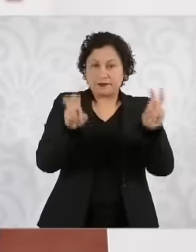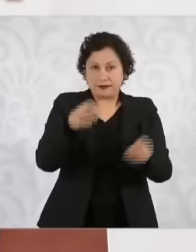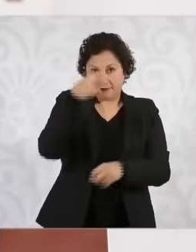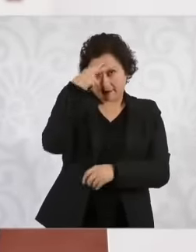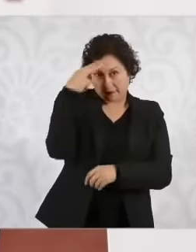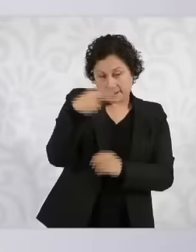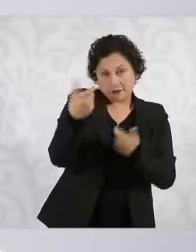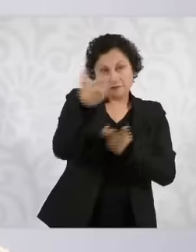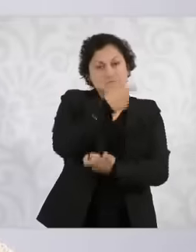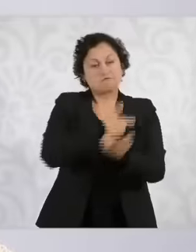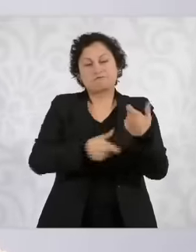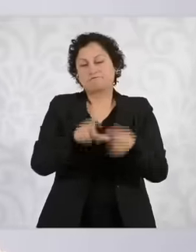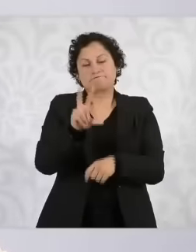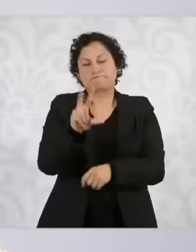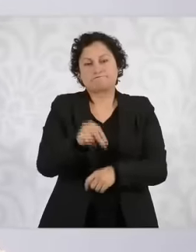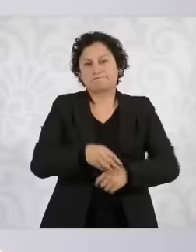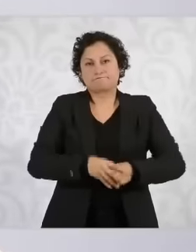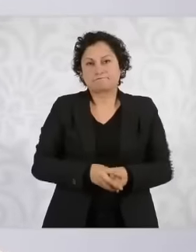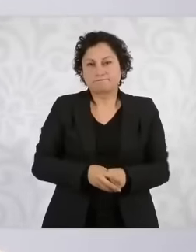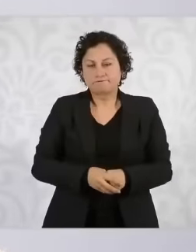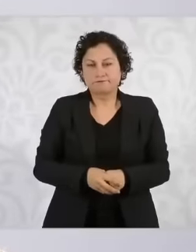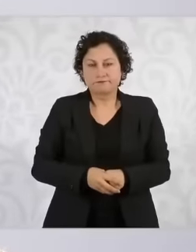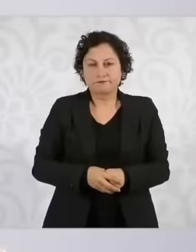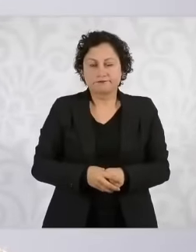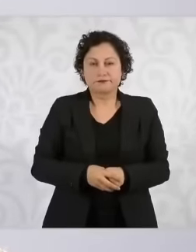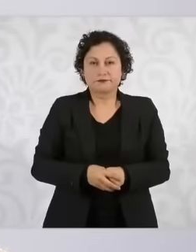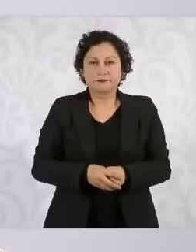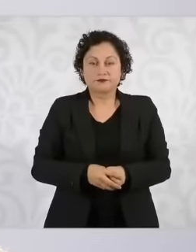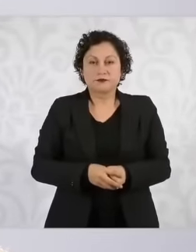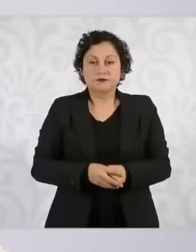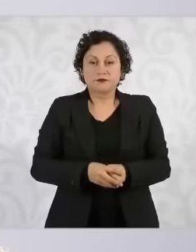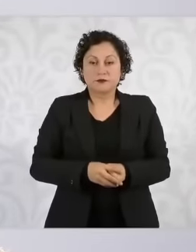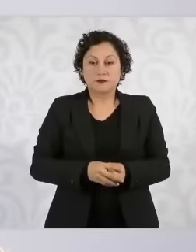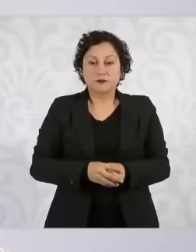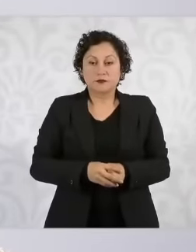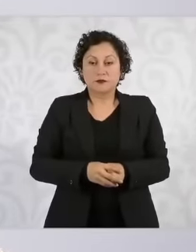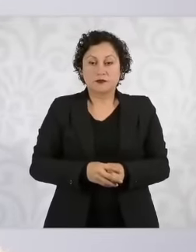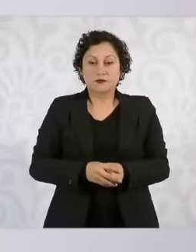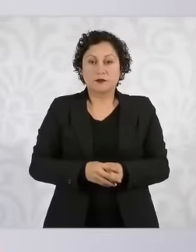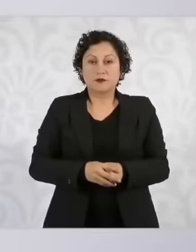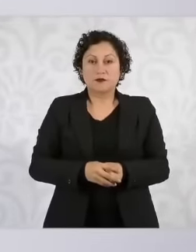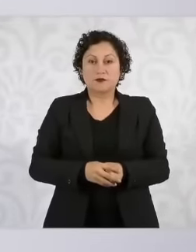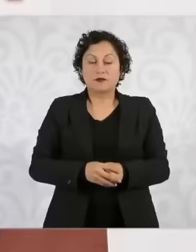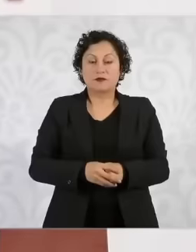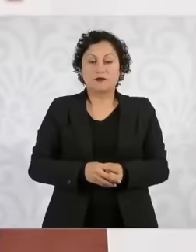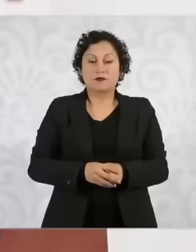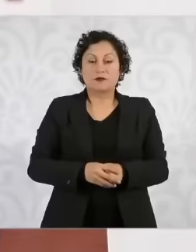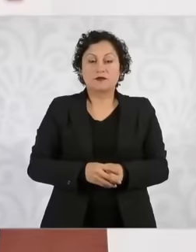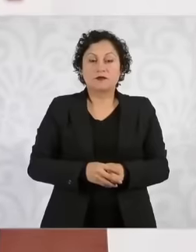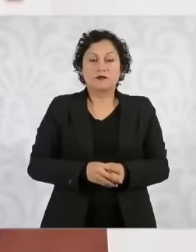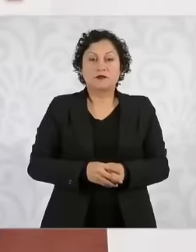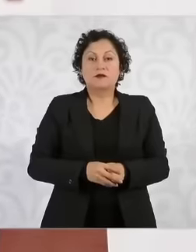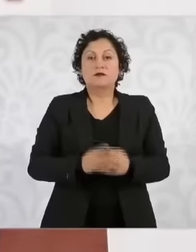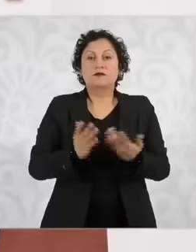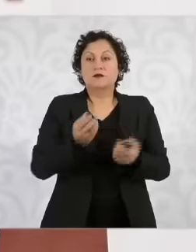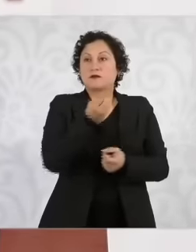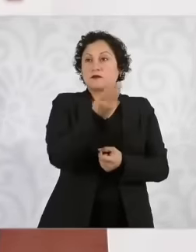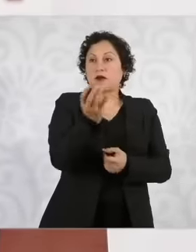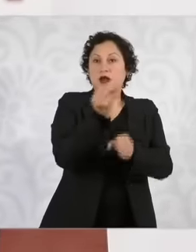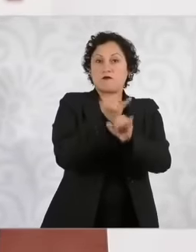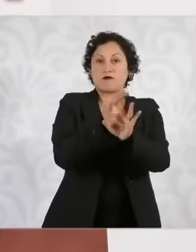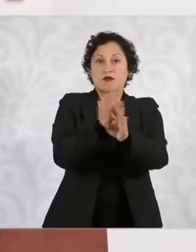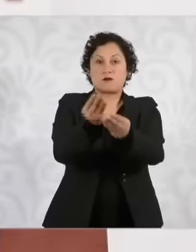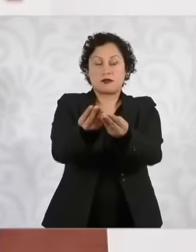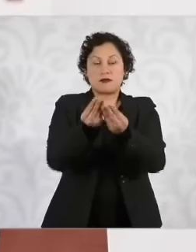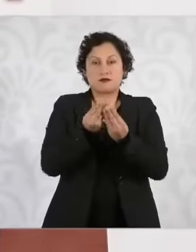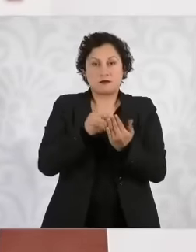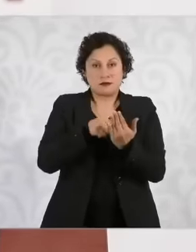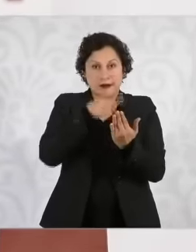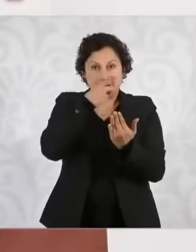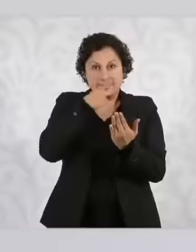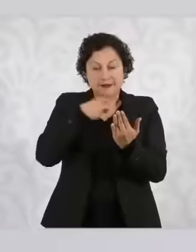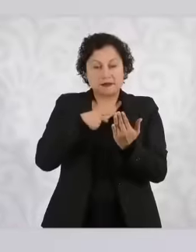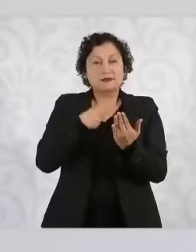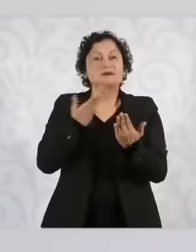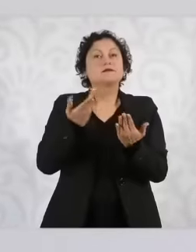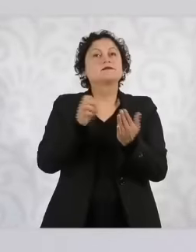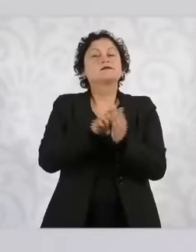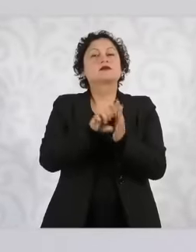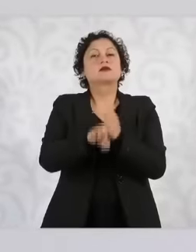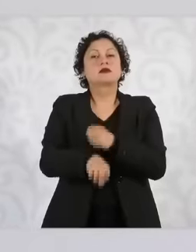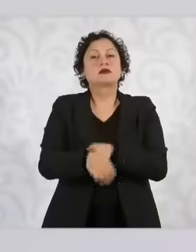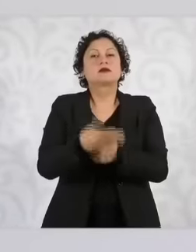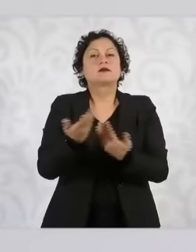. Uh, according to what I am informed, part of it has to do with the